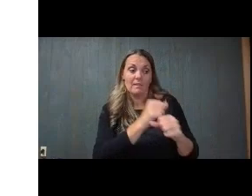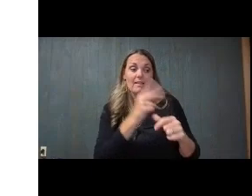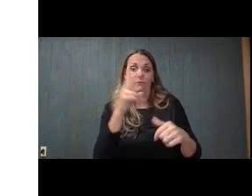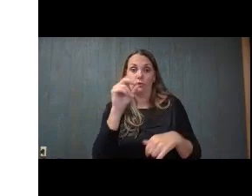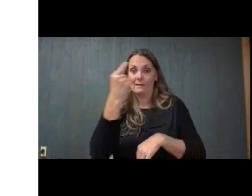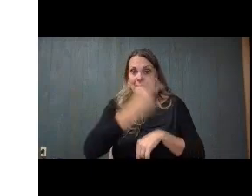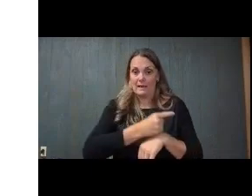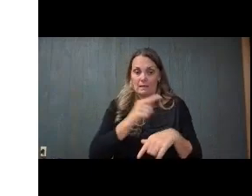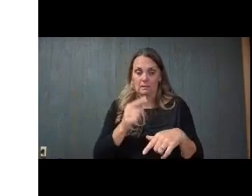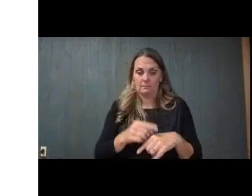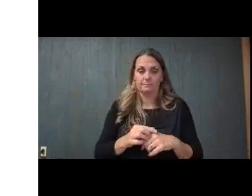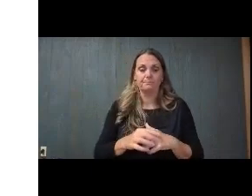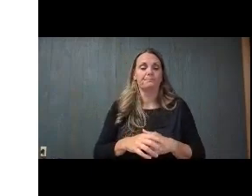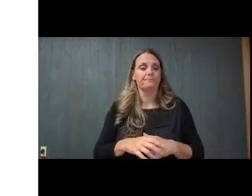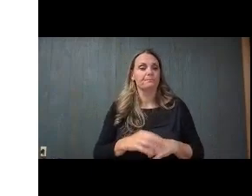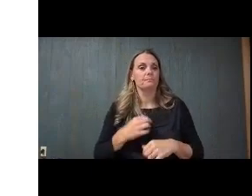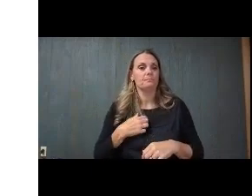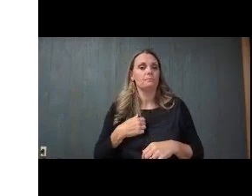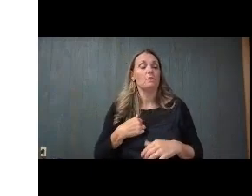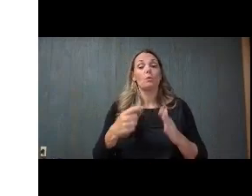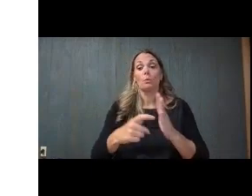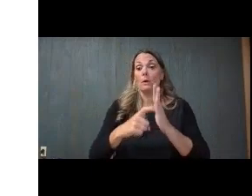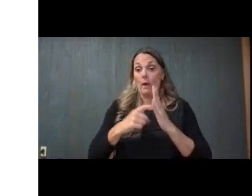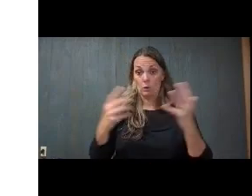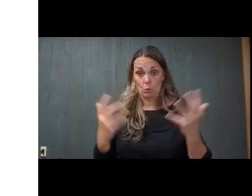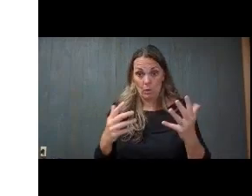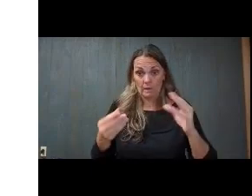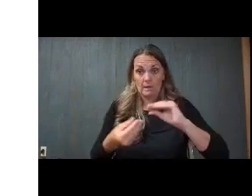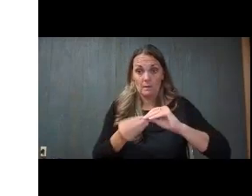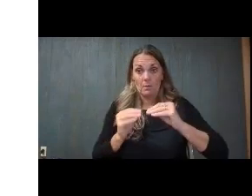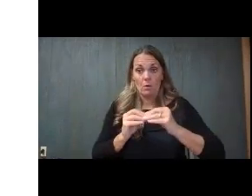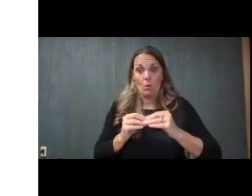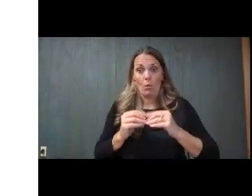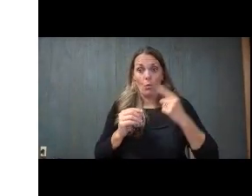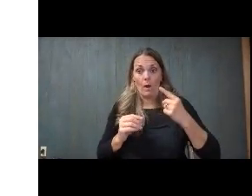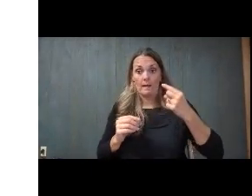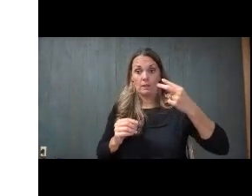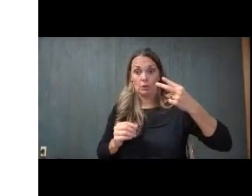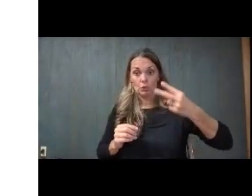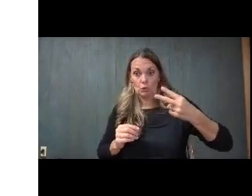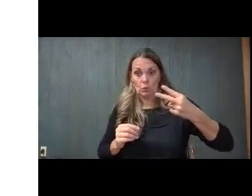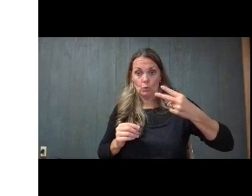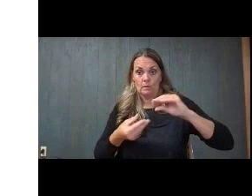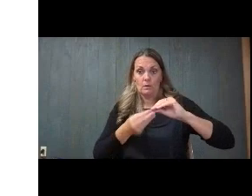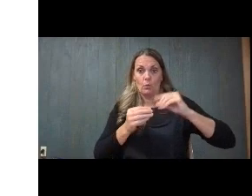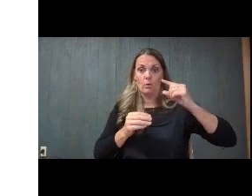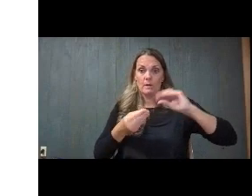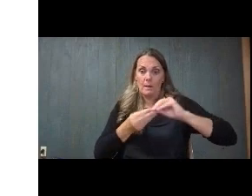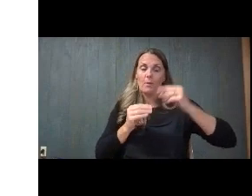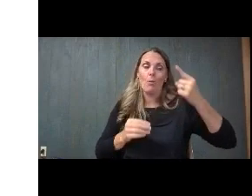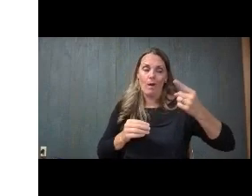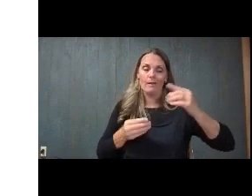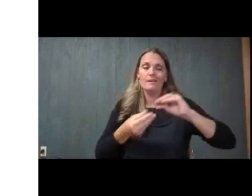So let's review the required items that one, two, and five I mentioned and the additional items of three and or four.